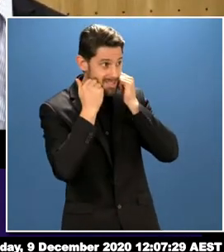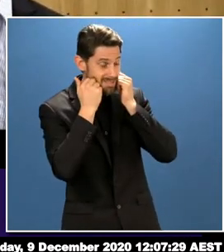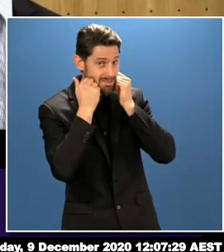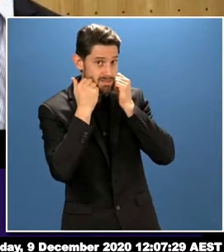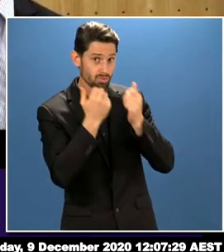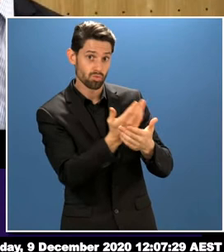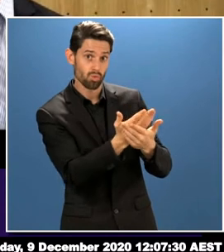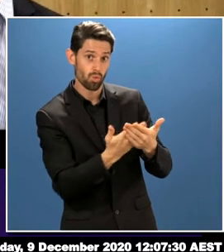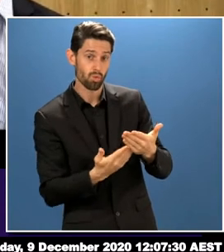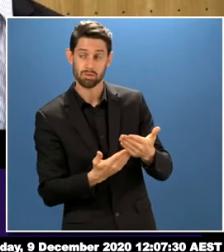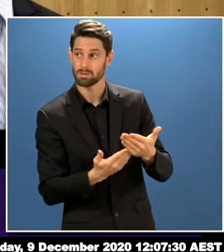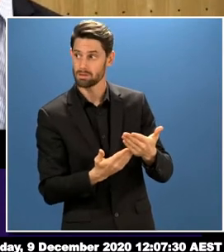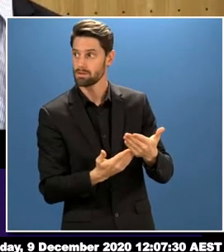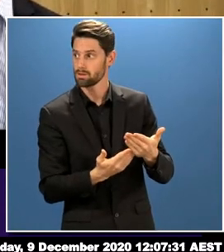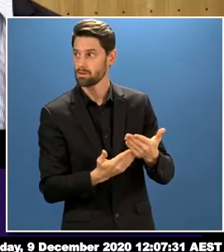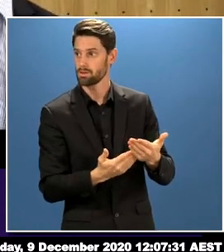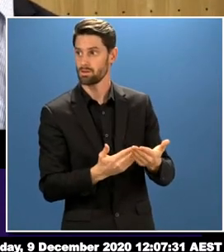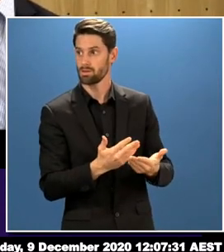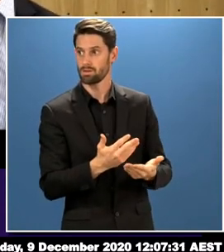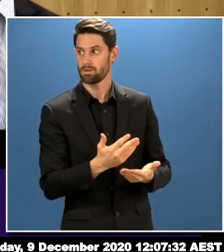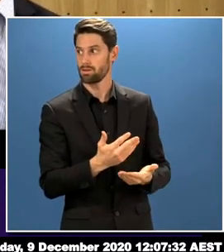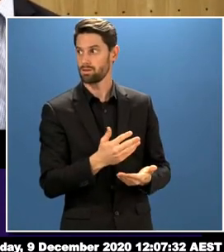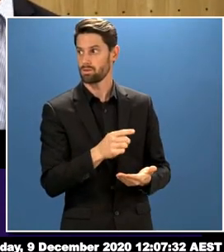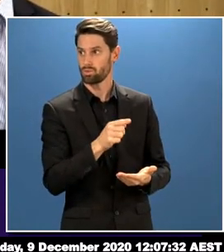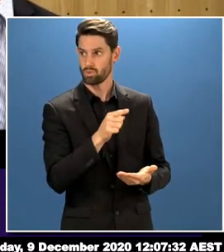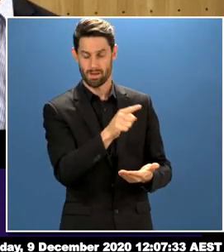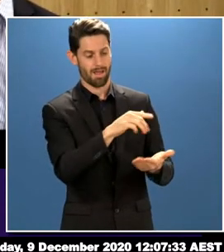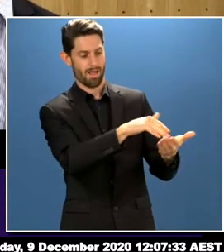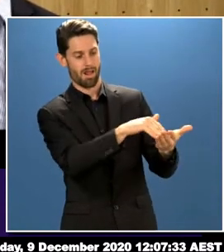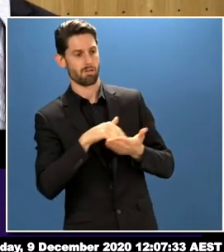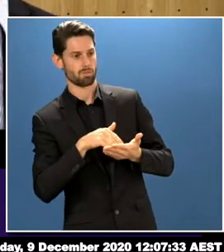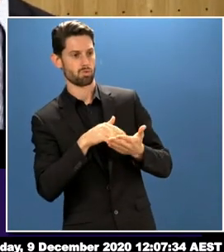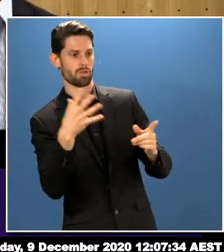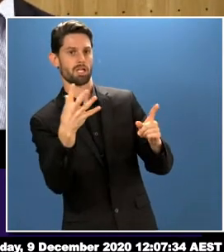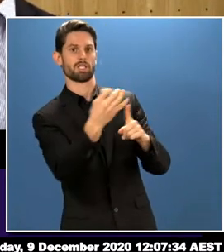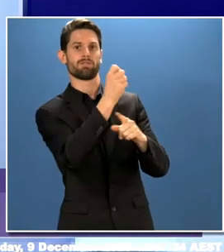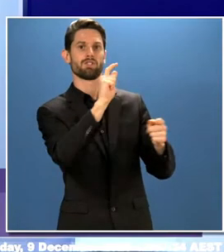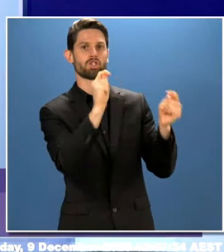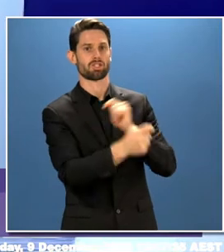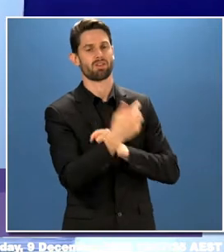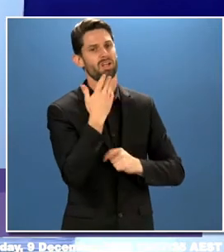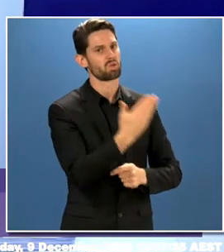is helping to lead that attitudinal change that you speak about. Thank you. Thank you, Commissioner.